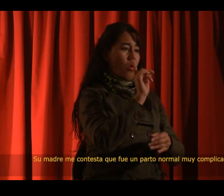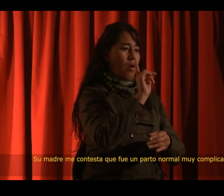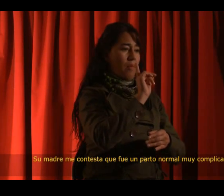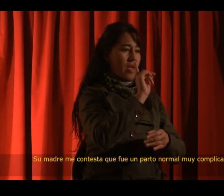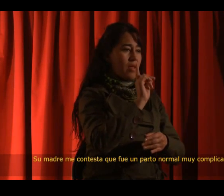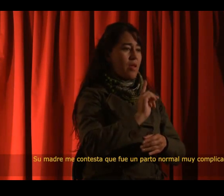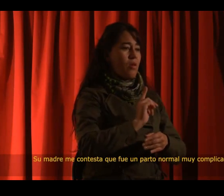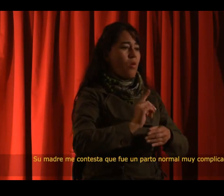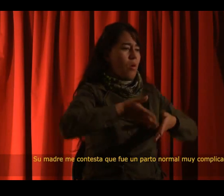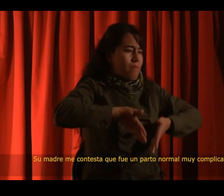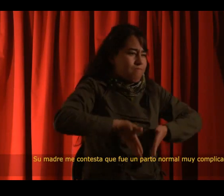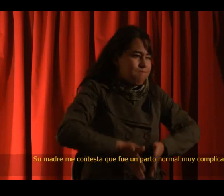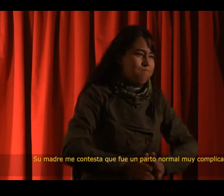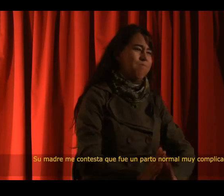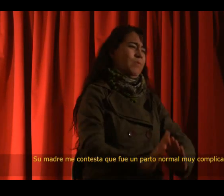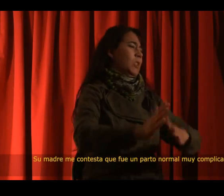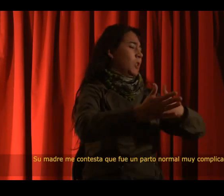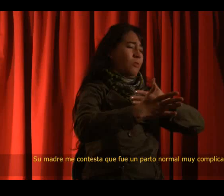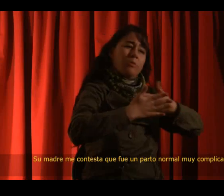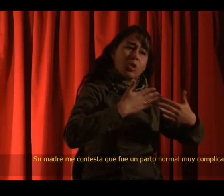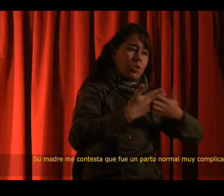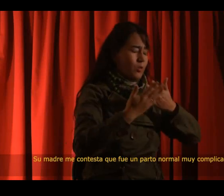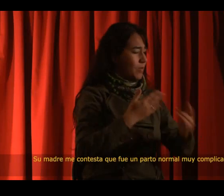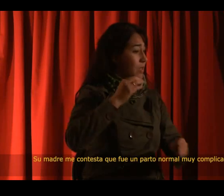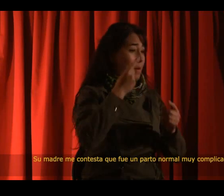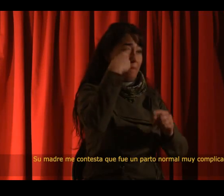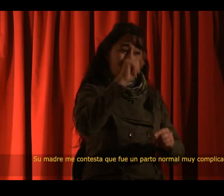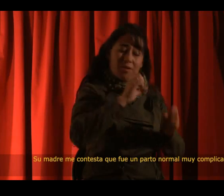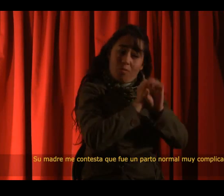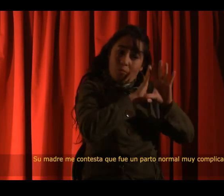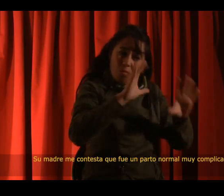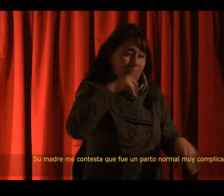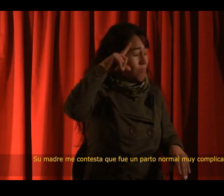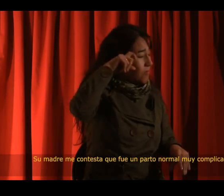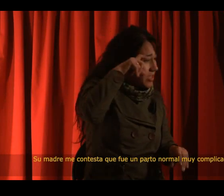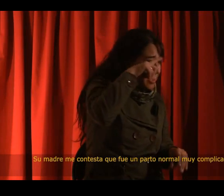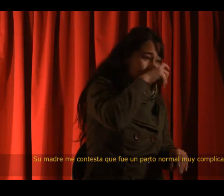Her mother told me that it was a natural birth but that there had been complications.